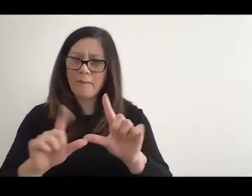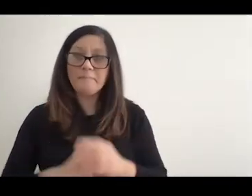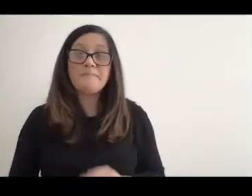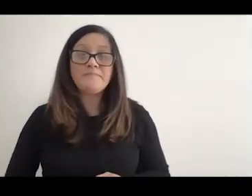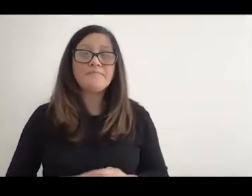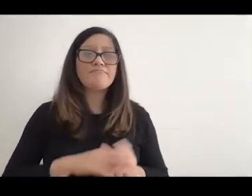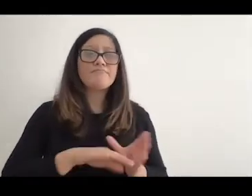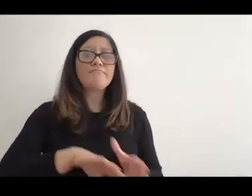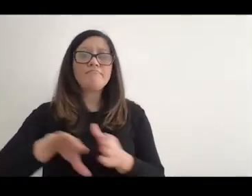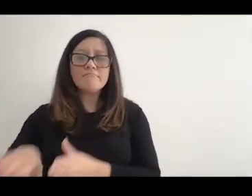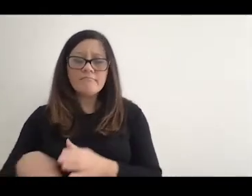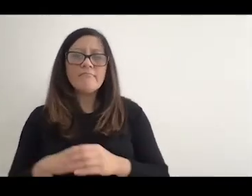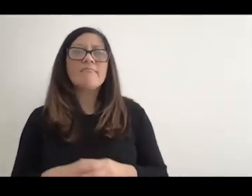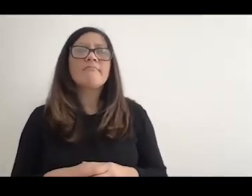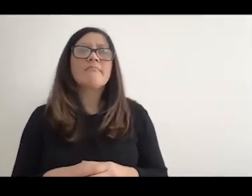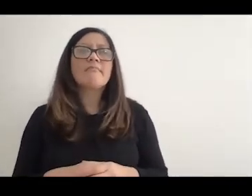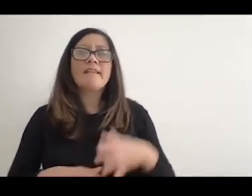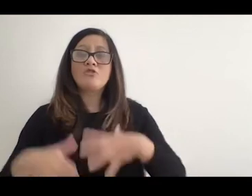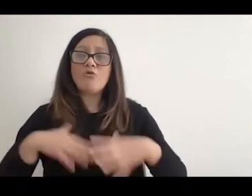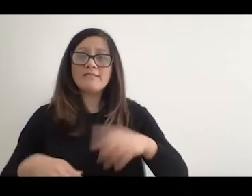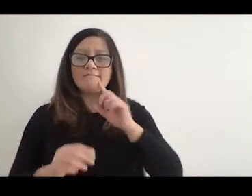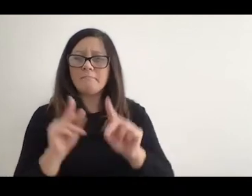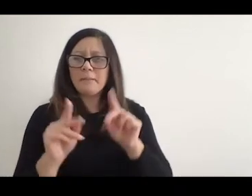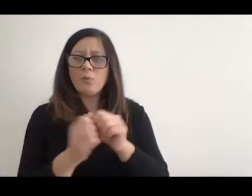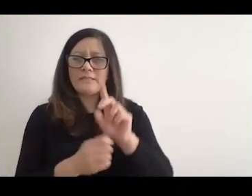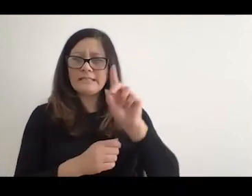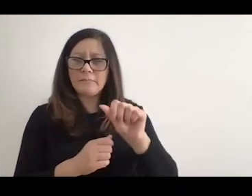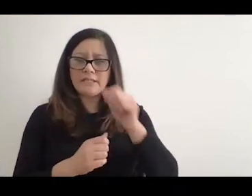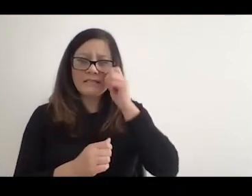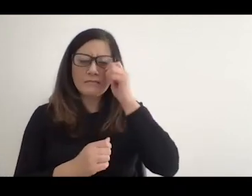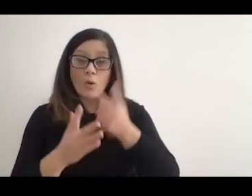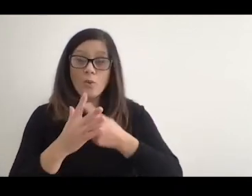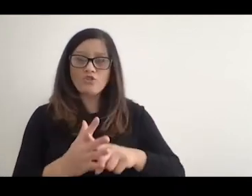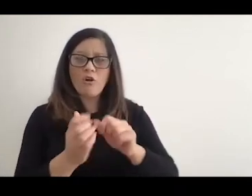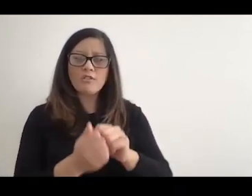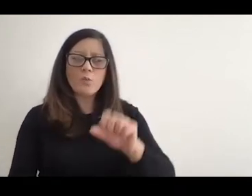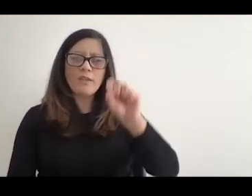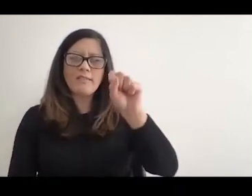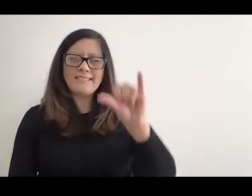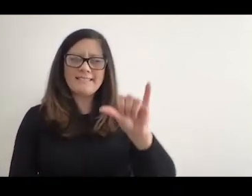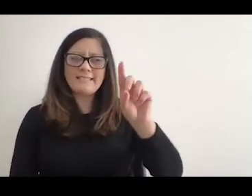So I want to begin with Sydney Katz. Doctor Katz developed the Index of